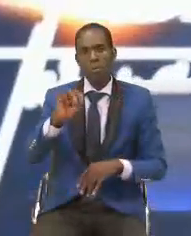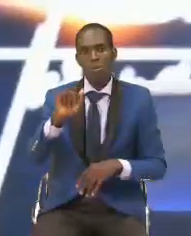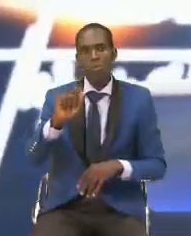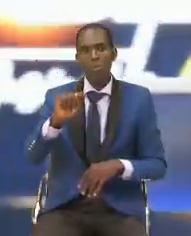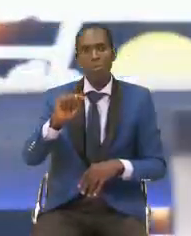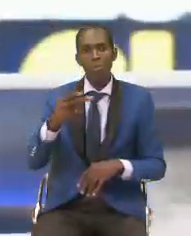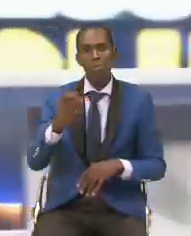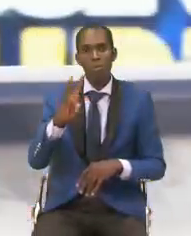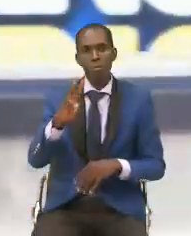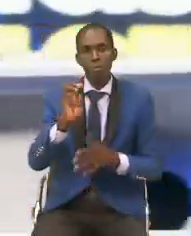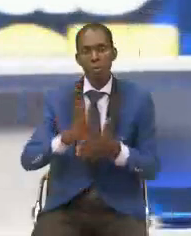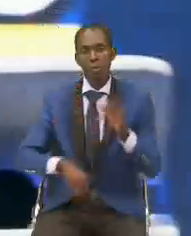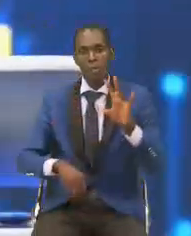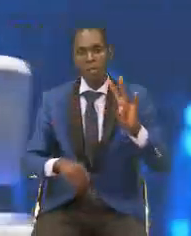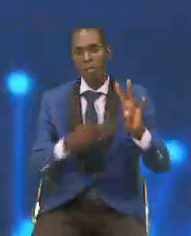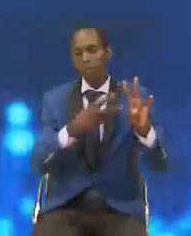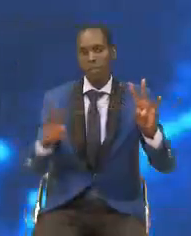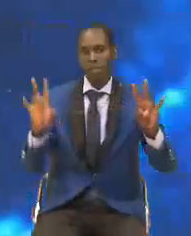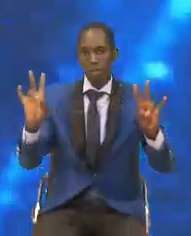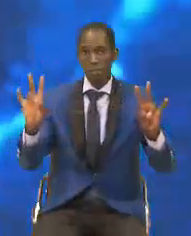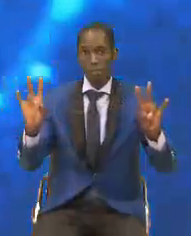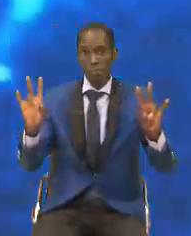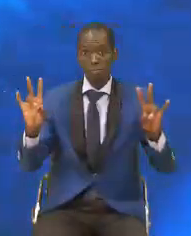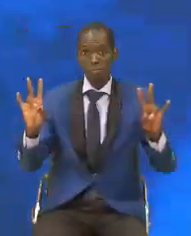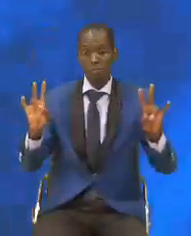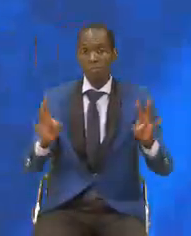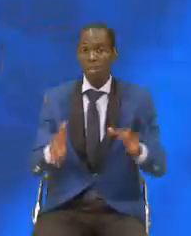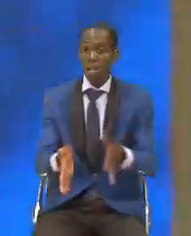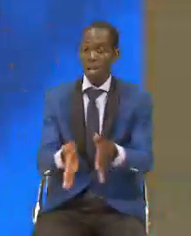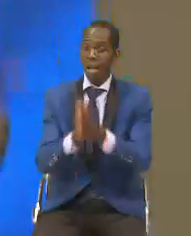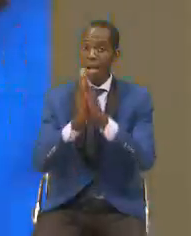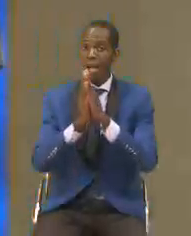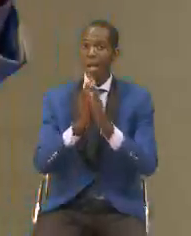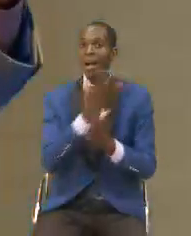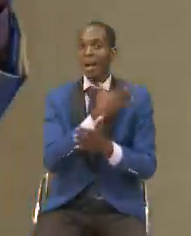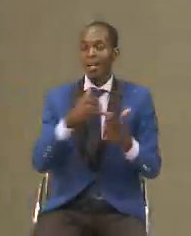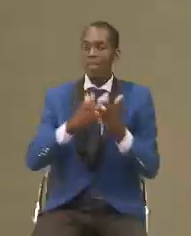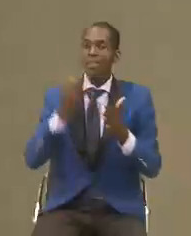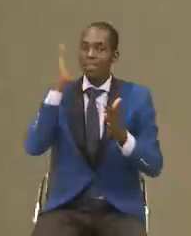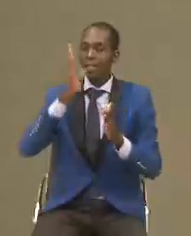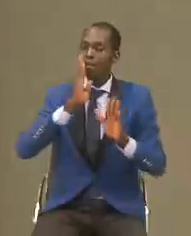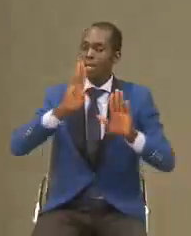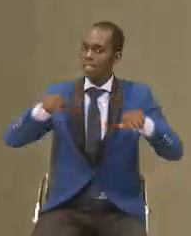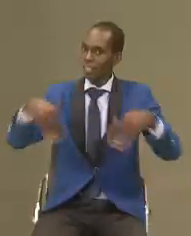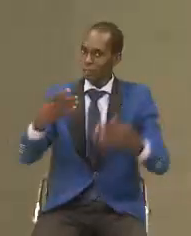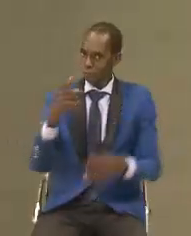in matthew chapter seven we're looking at verse seven matthew chapter seven verse seven ask